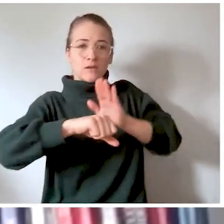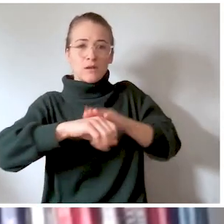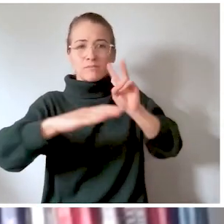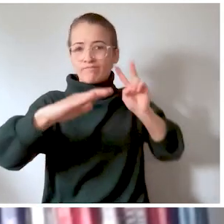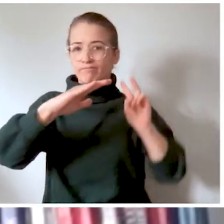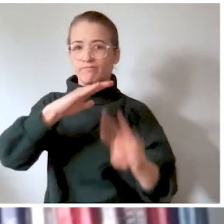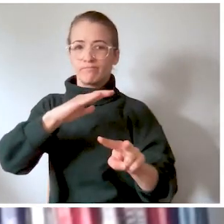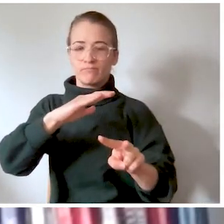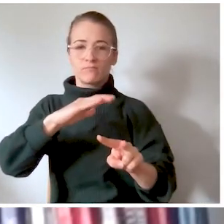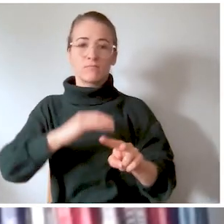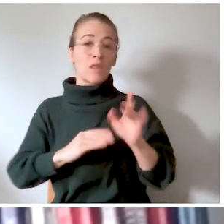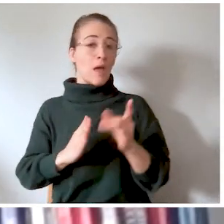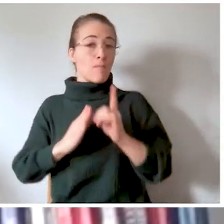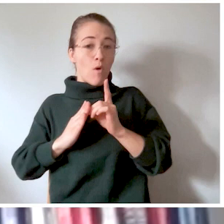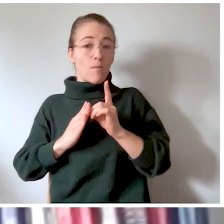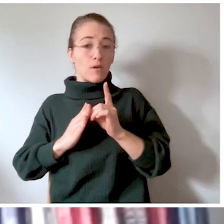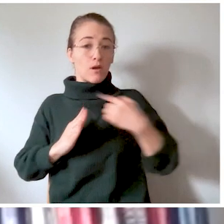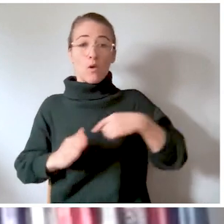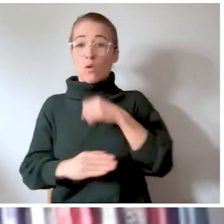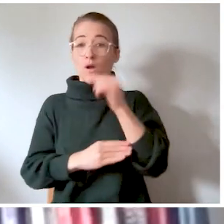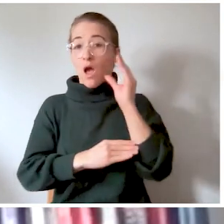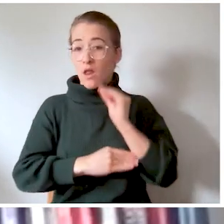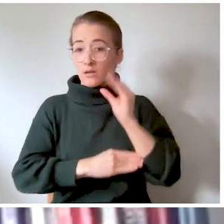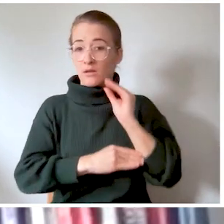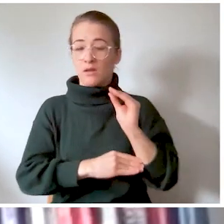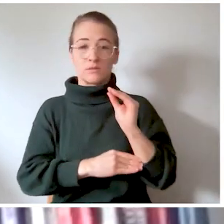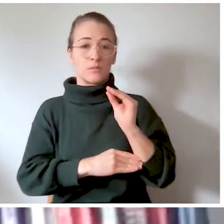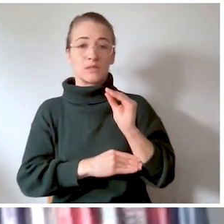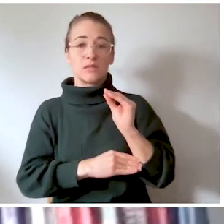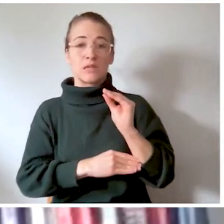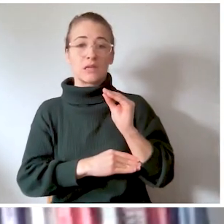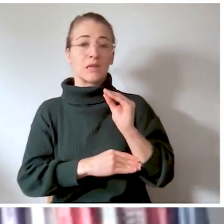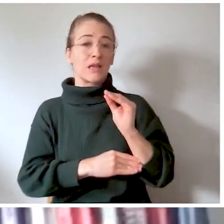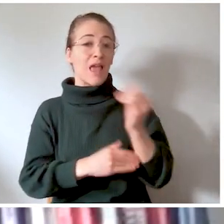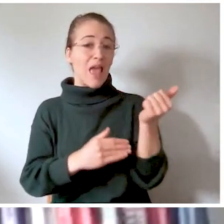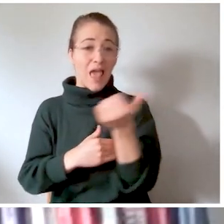So in this moment of we're not experiencing anywhere in New York State at this precise second that we're recording this,